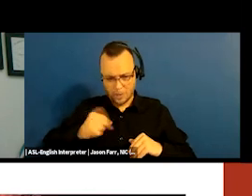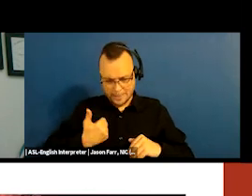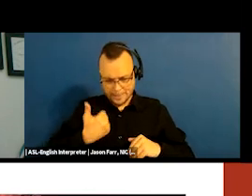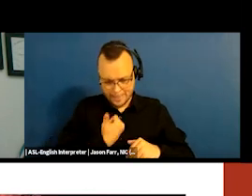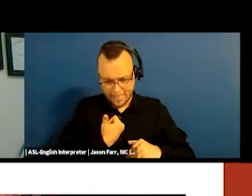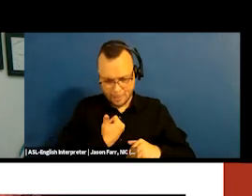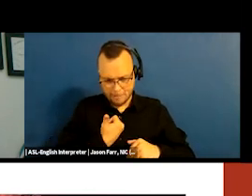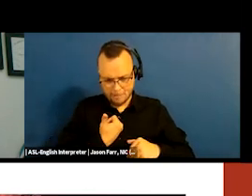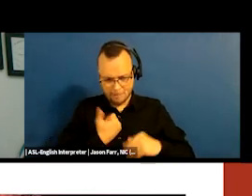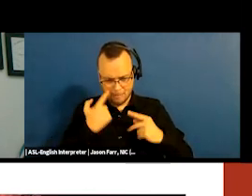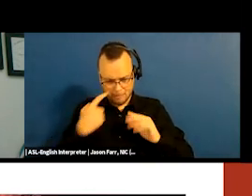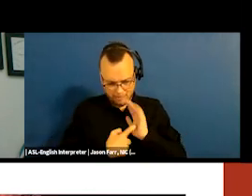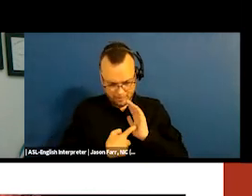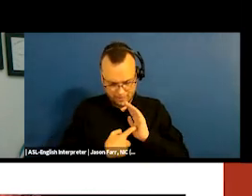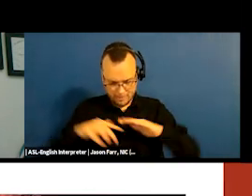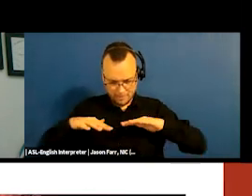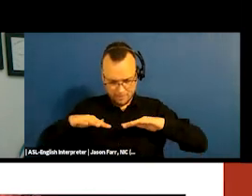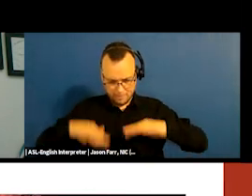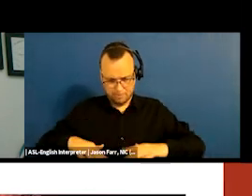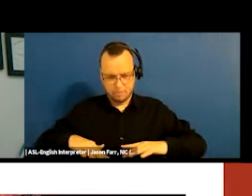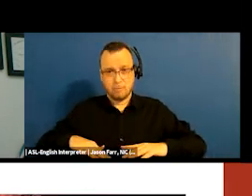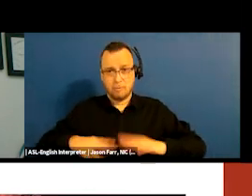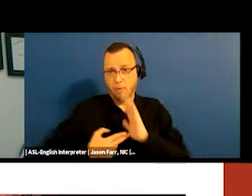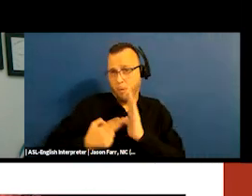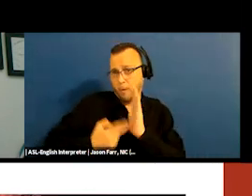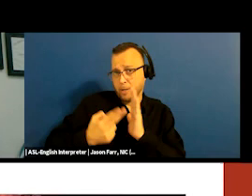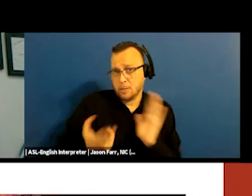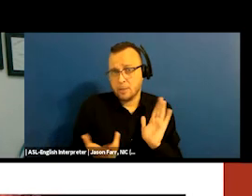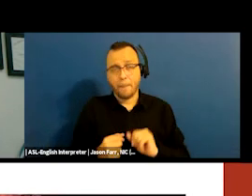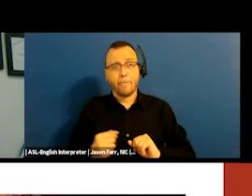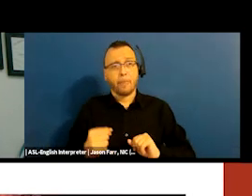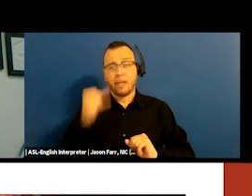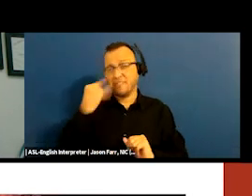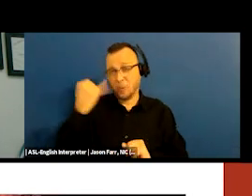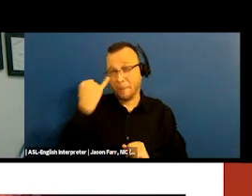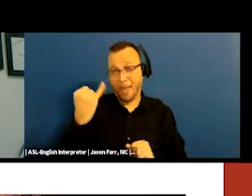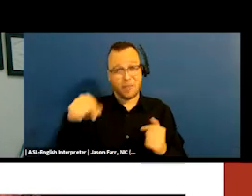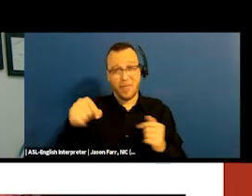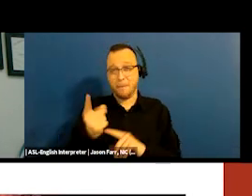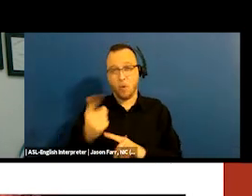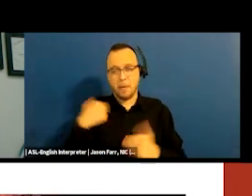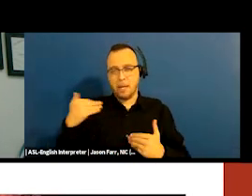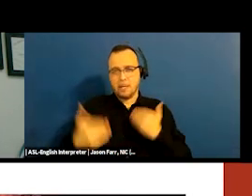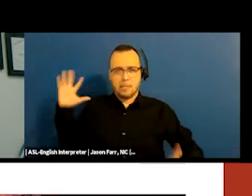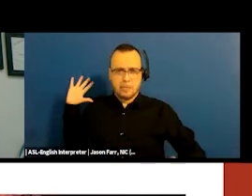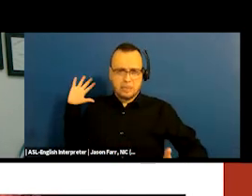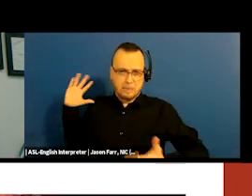But to be perfectly honest, in the end, I had to, next slide, please, I finally came to terms with the fact